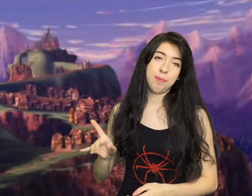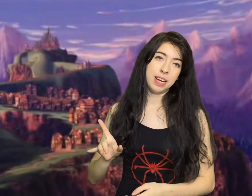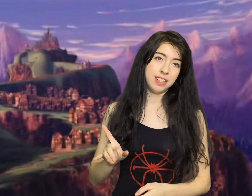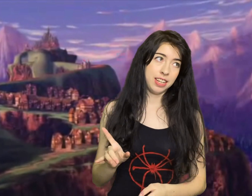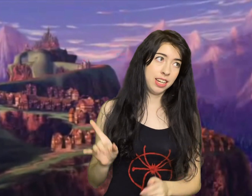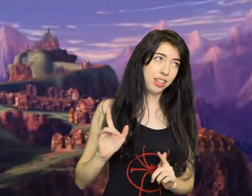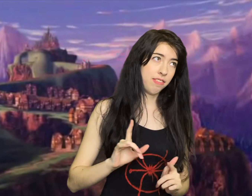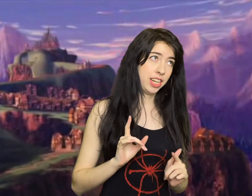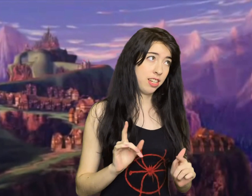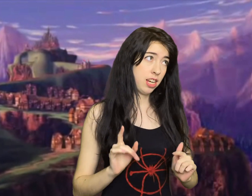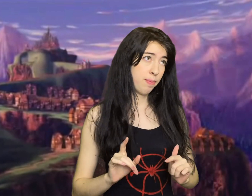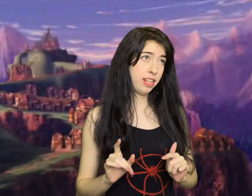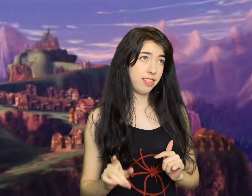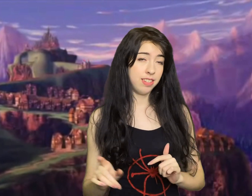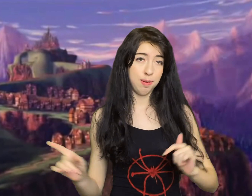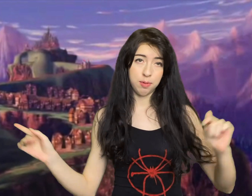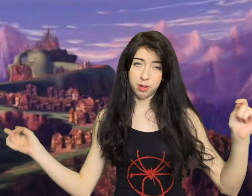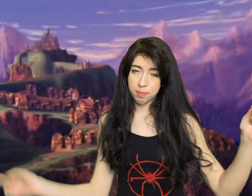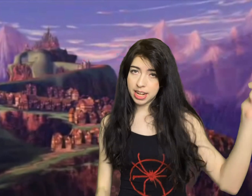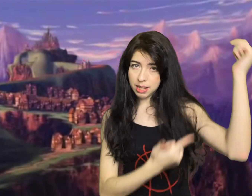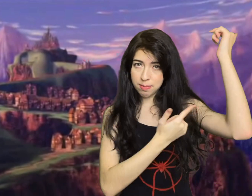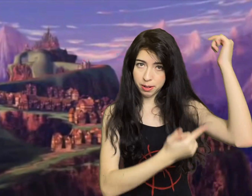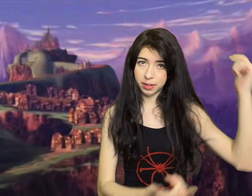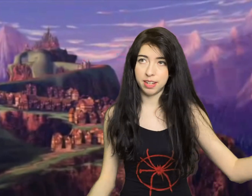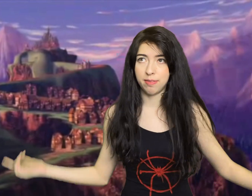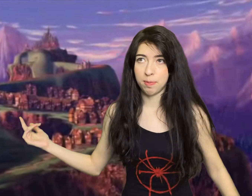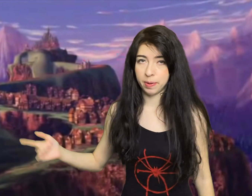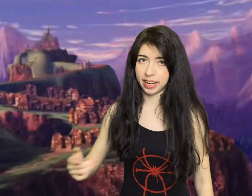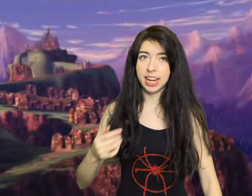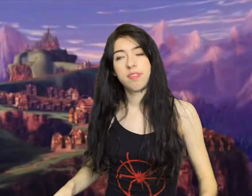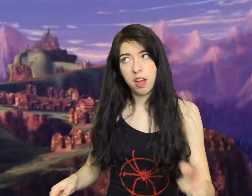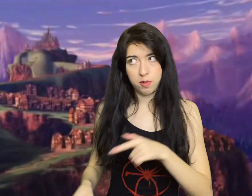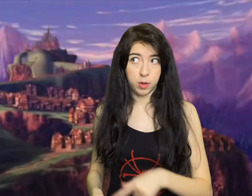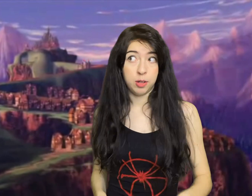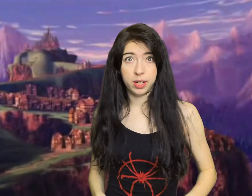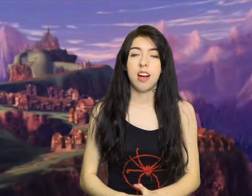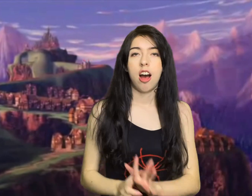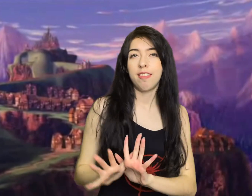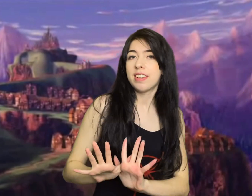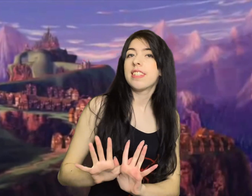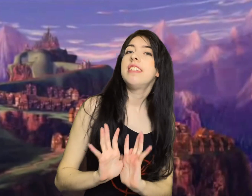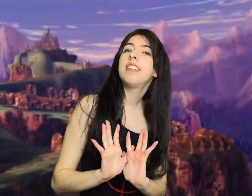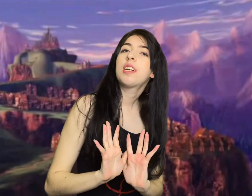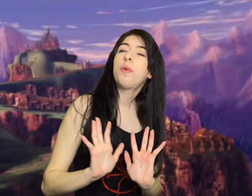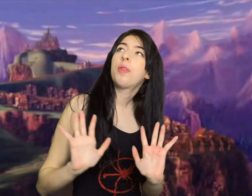i signed left-hand dominant since i broke my elbow in february of 2020. obviously stick with